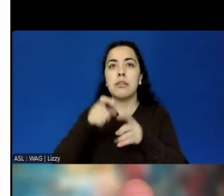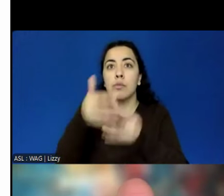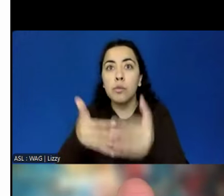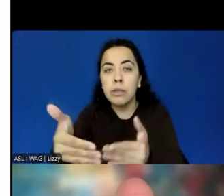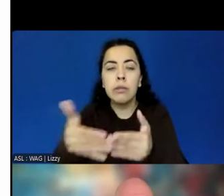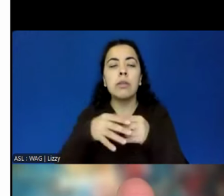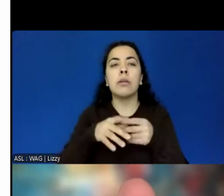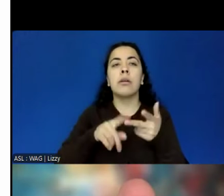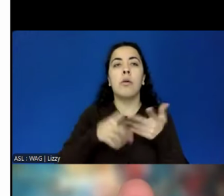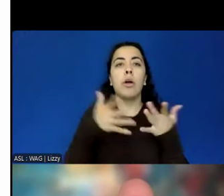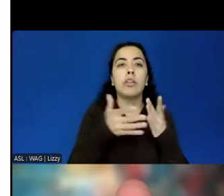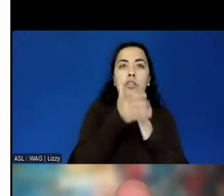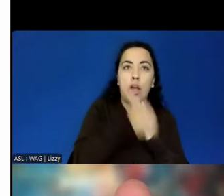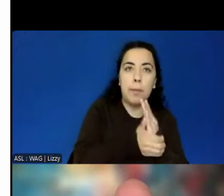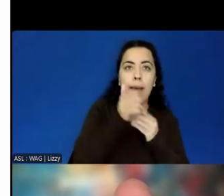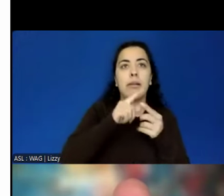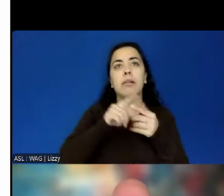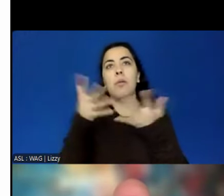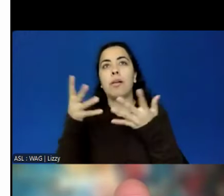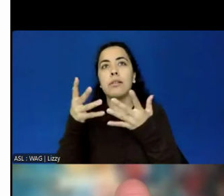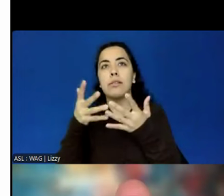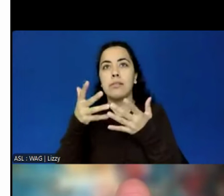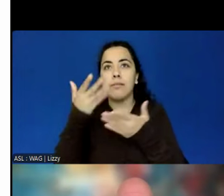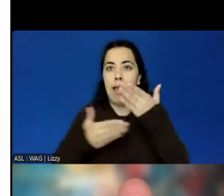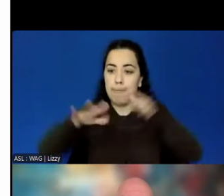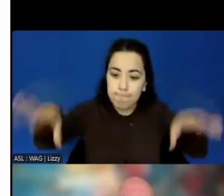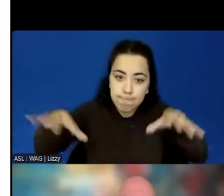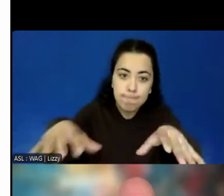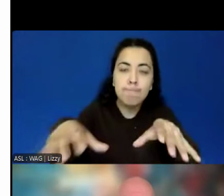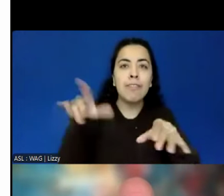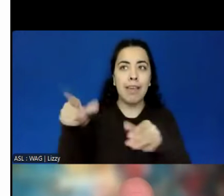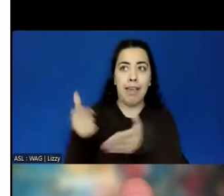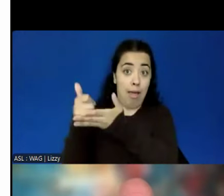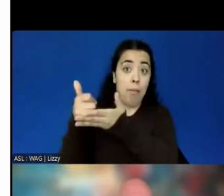versus what's being done on a manual process. And they can help influence to make sure that